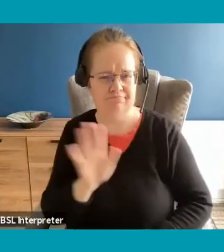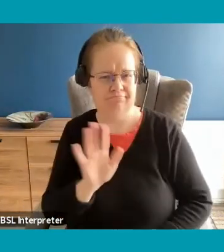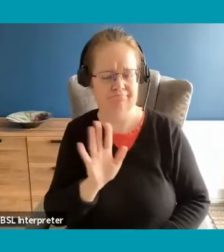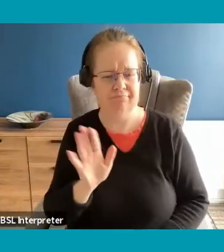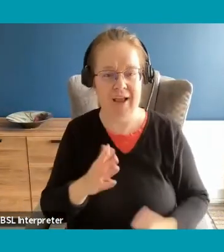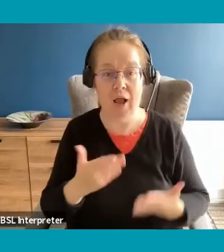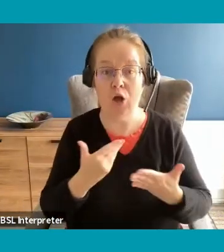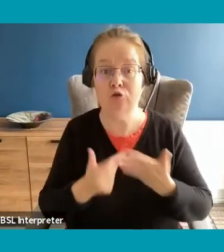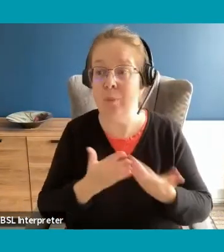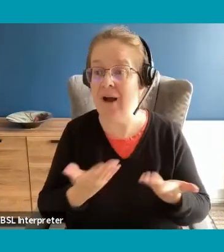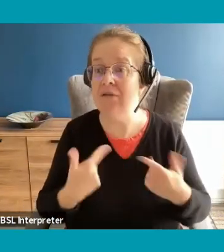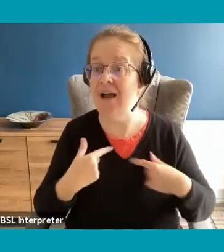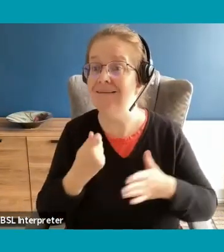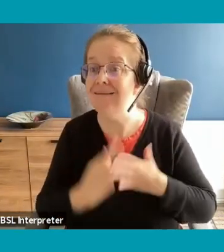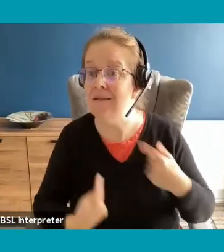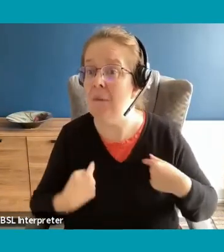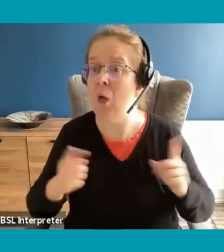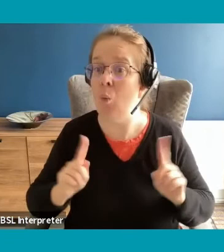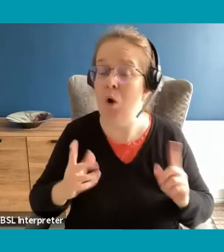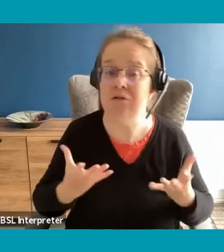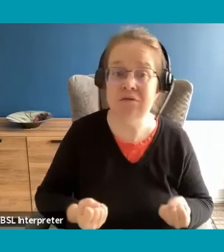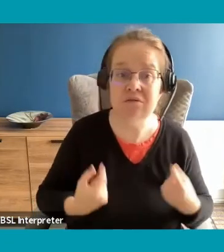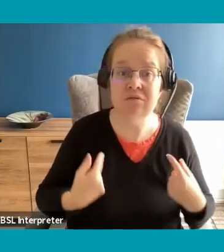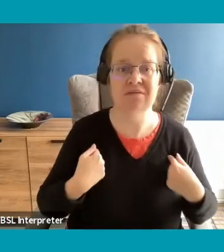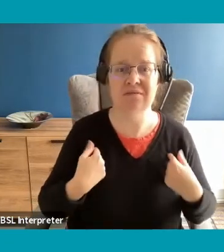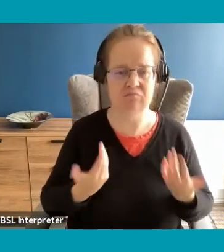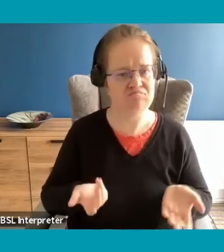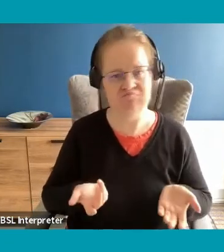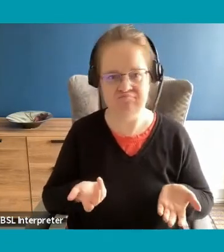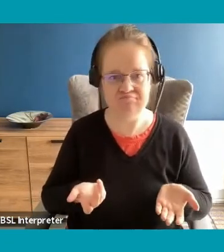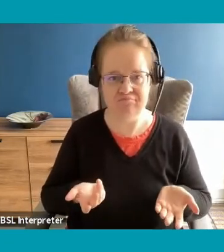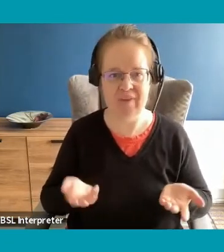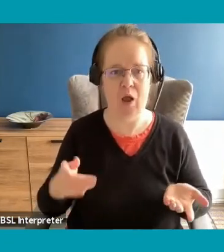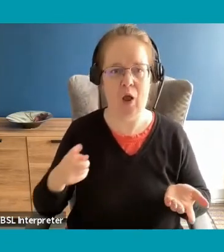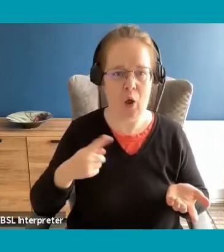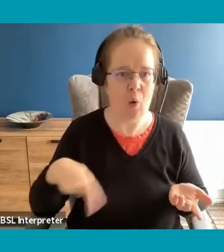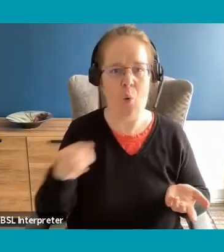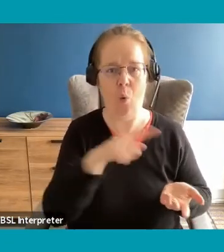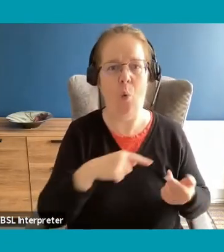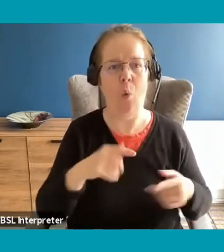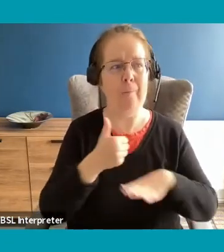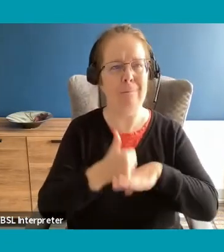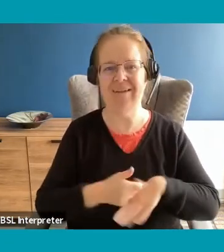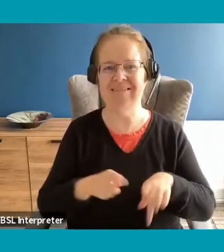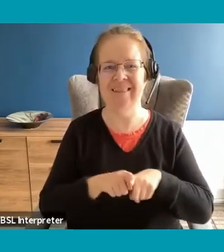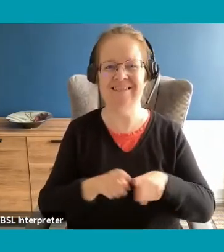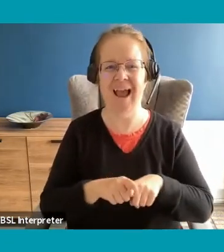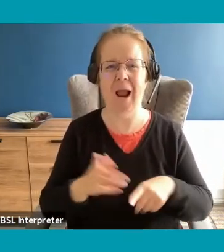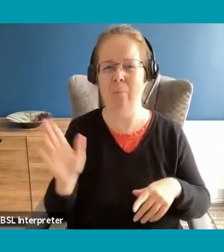disability you got and in what sense. We're all basically the same. So if you ever nervous.